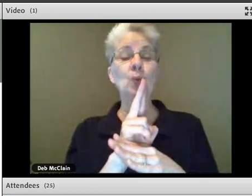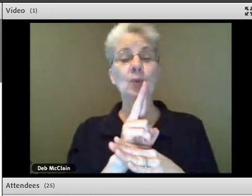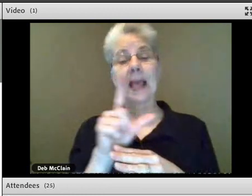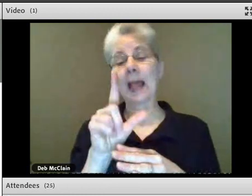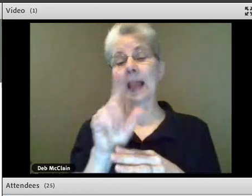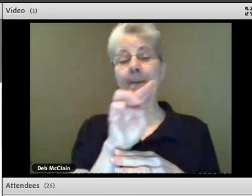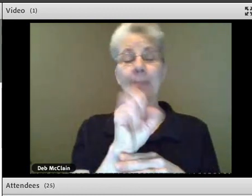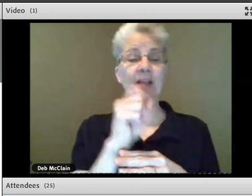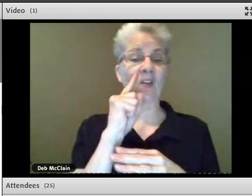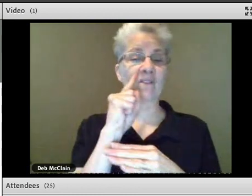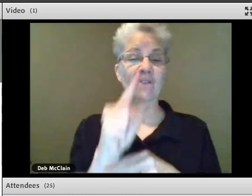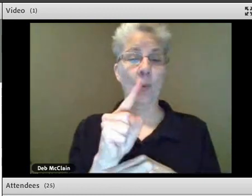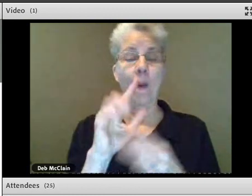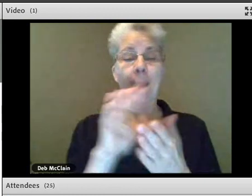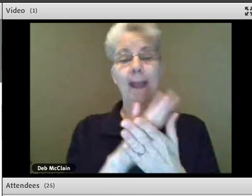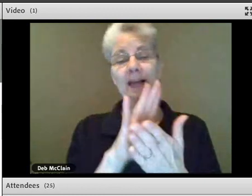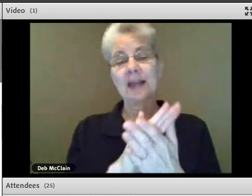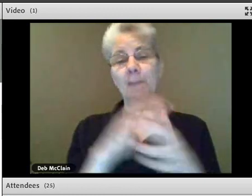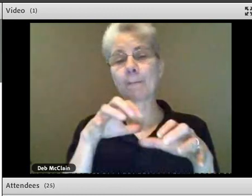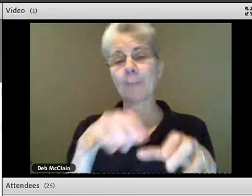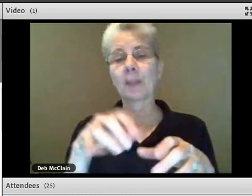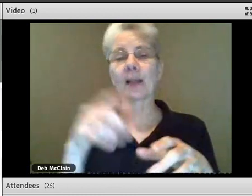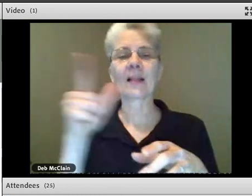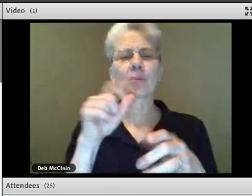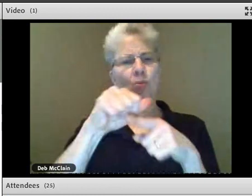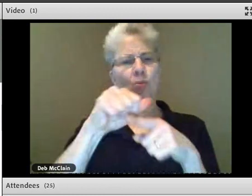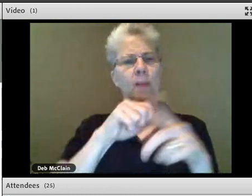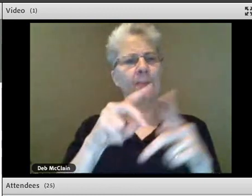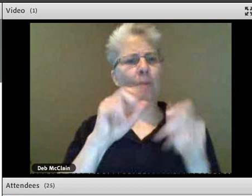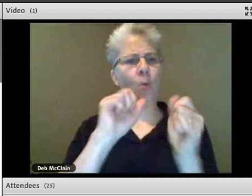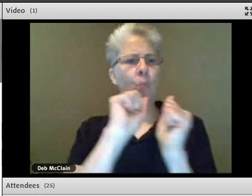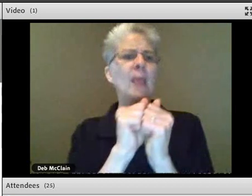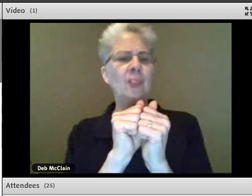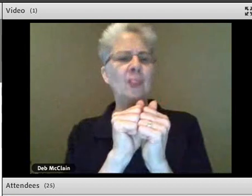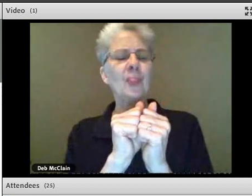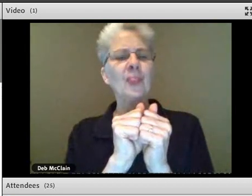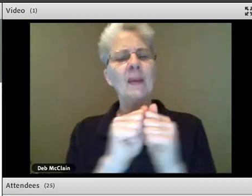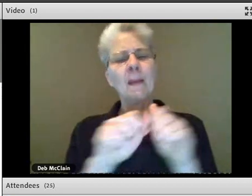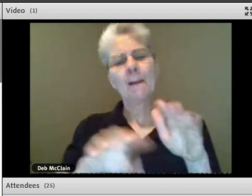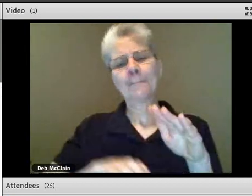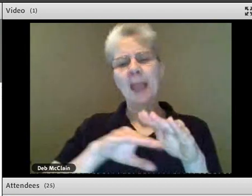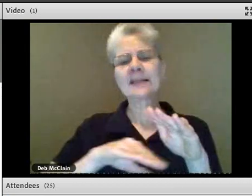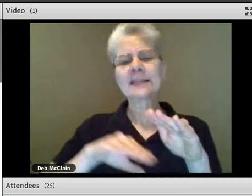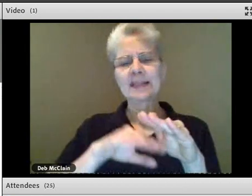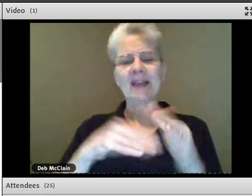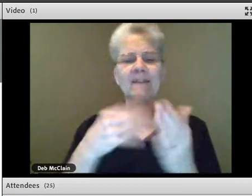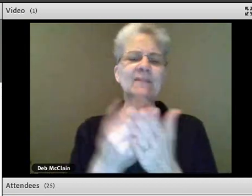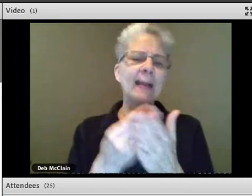inside of an academic or public library to train people on those basic finance skills,